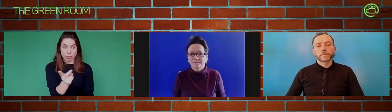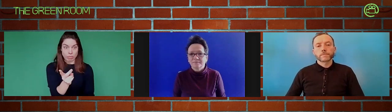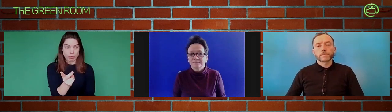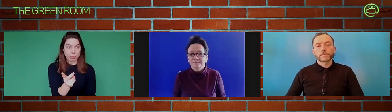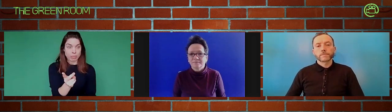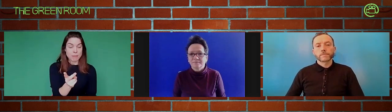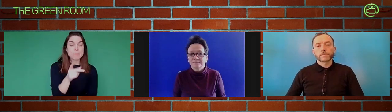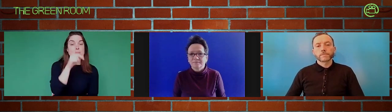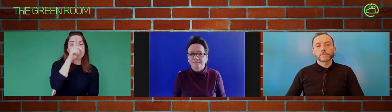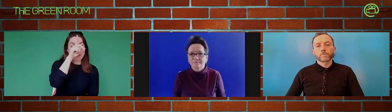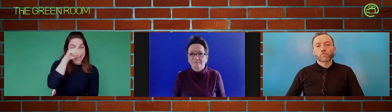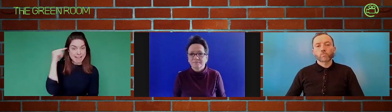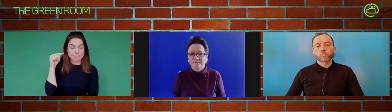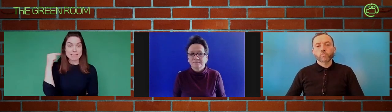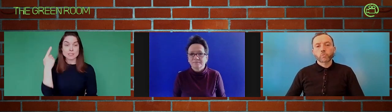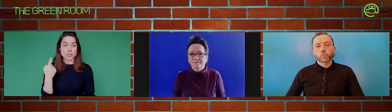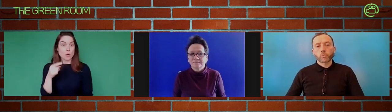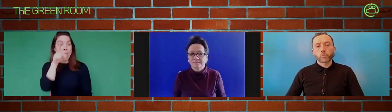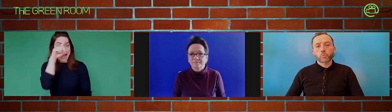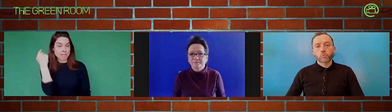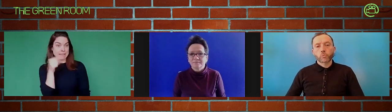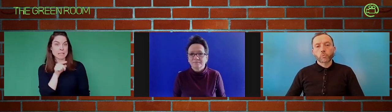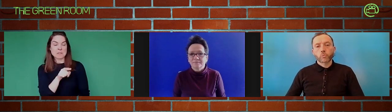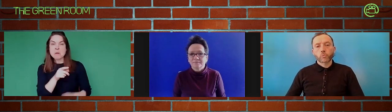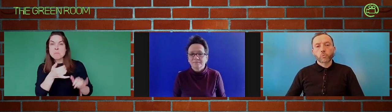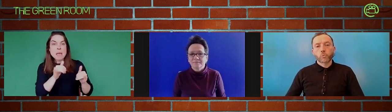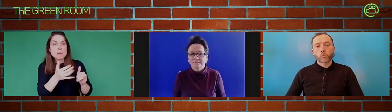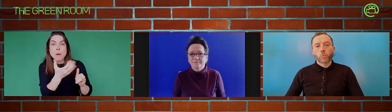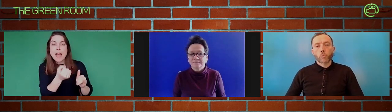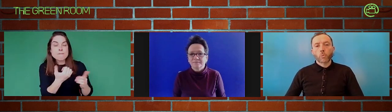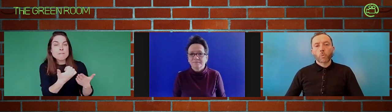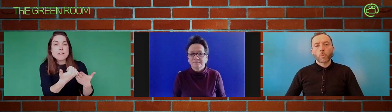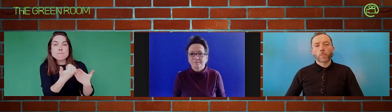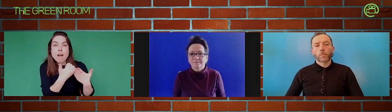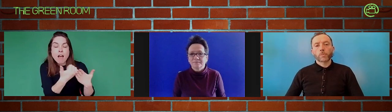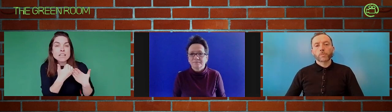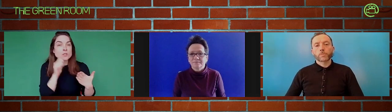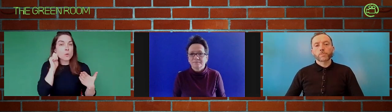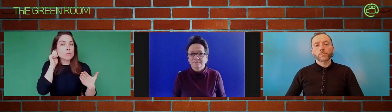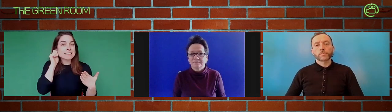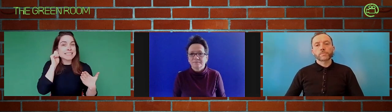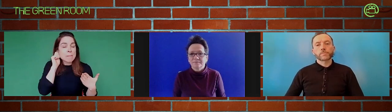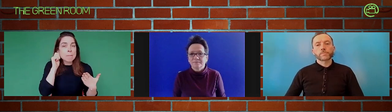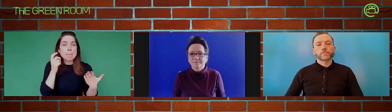Harri. If you had any advice to someone who wanted to -